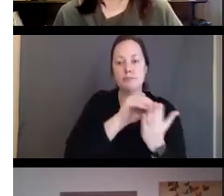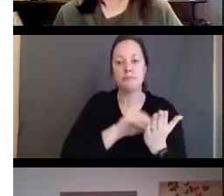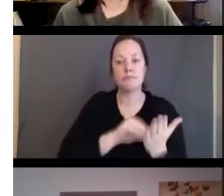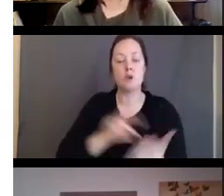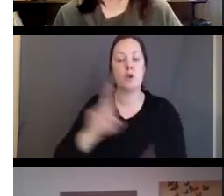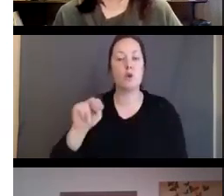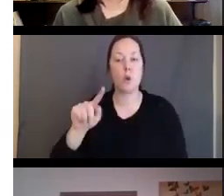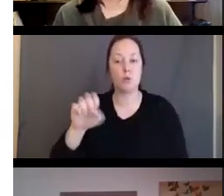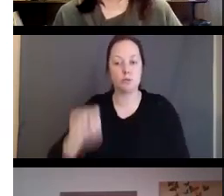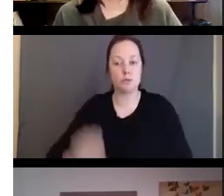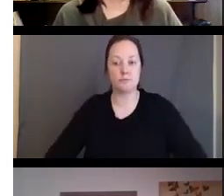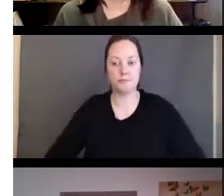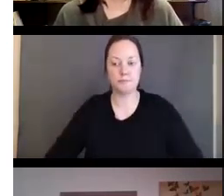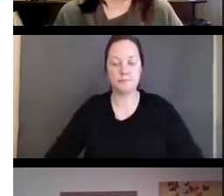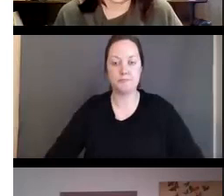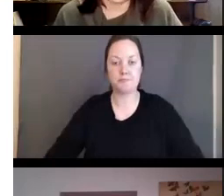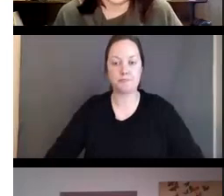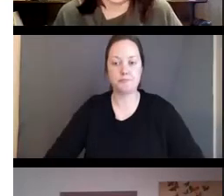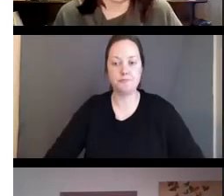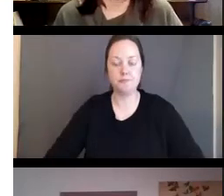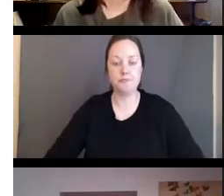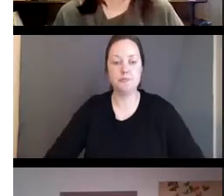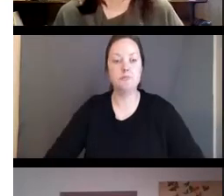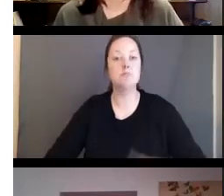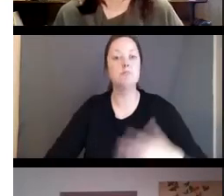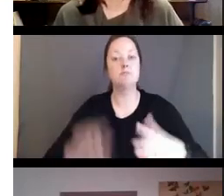pictures, videos, descriptive documents, I mean, the possibilities are and less.